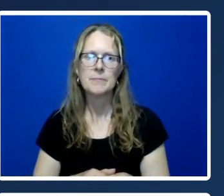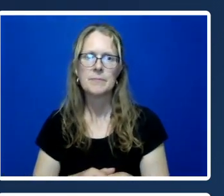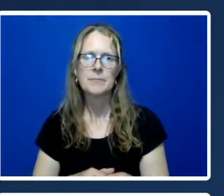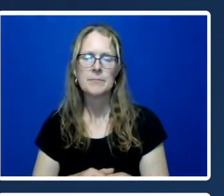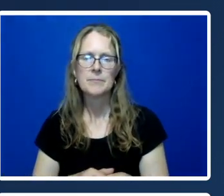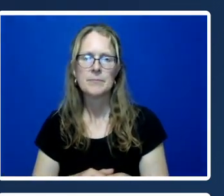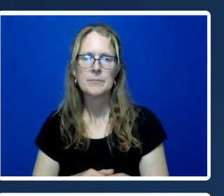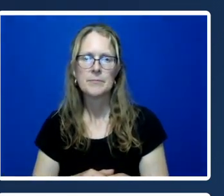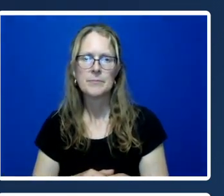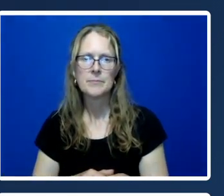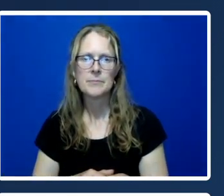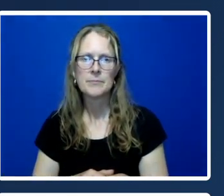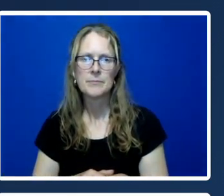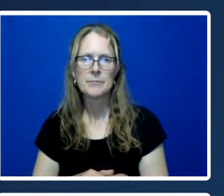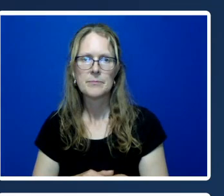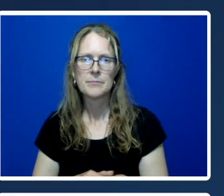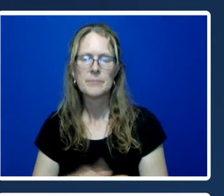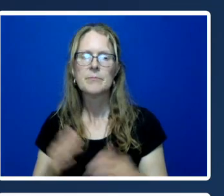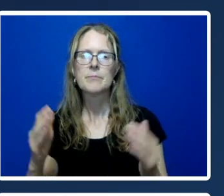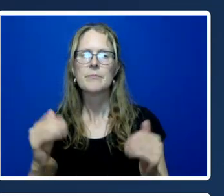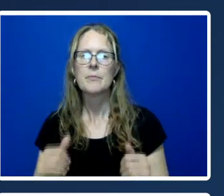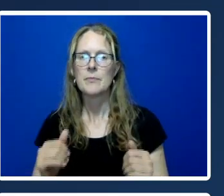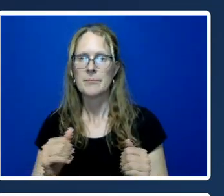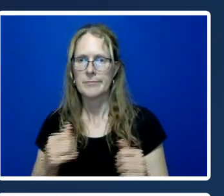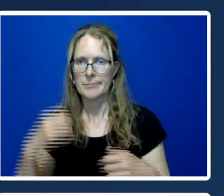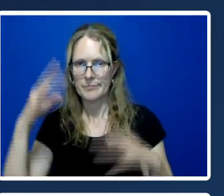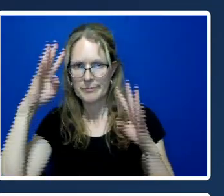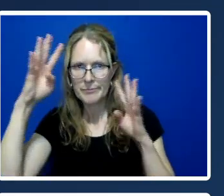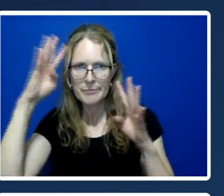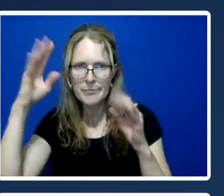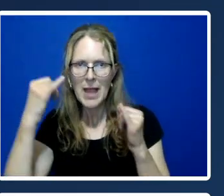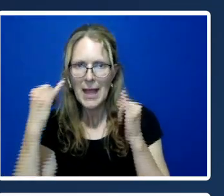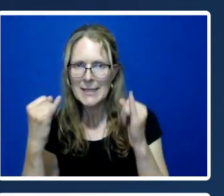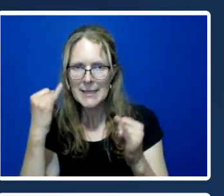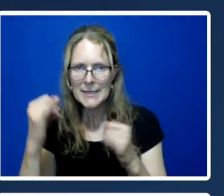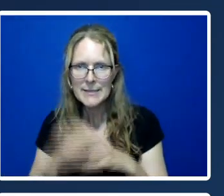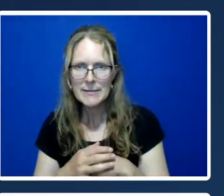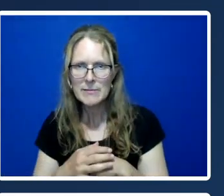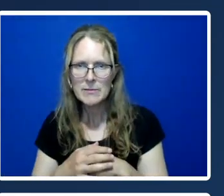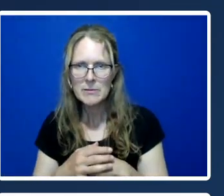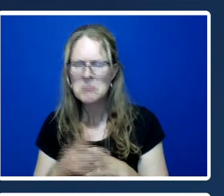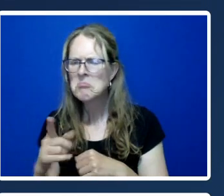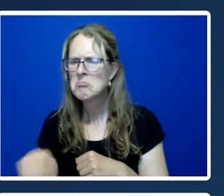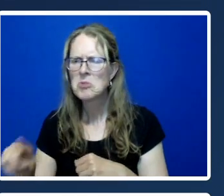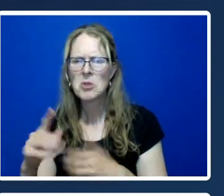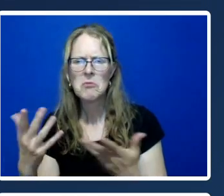Then we had Generating Ideas. Everyone's probably generated ideas or brainstormed but these are